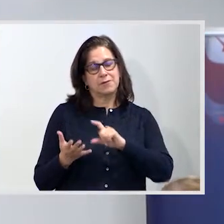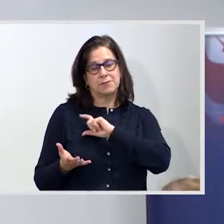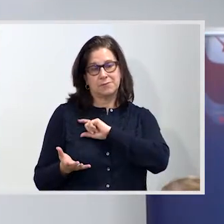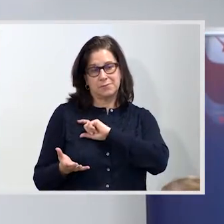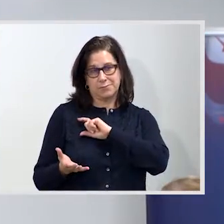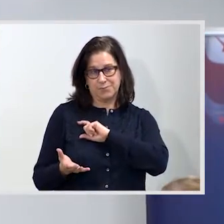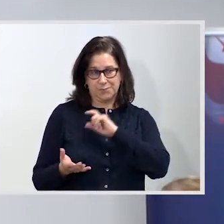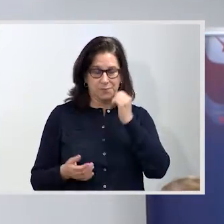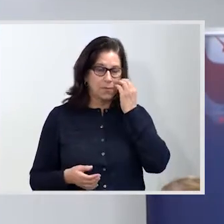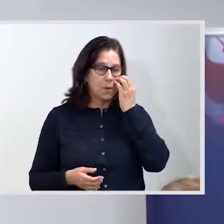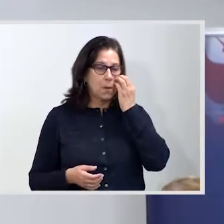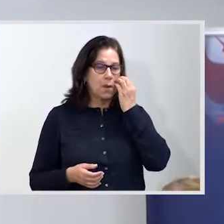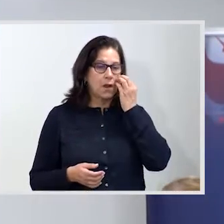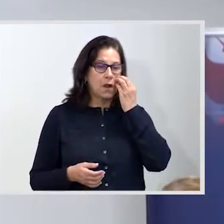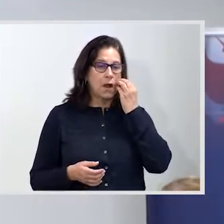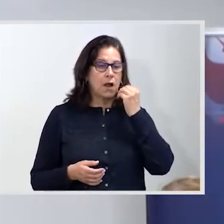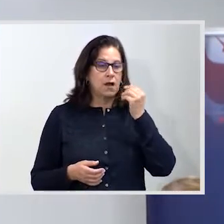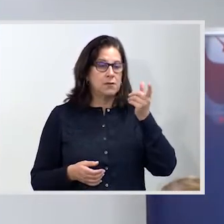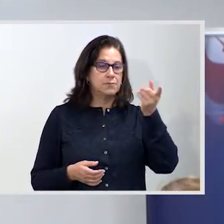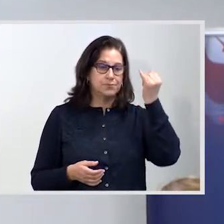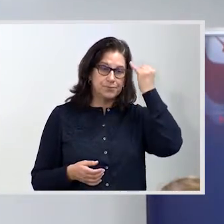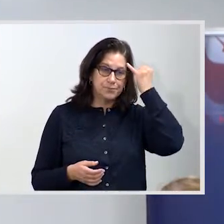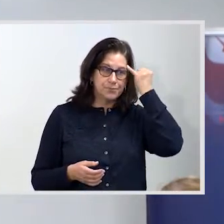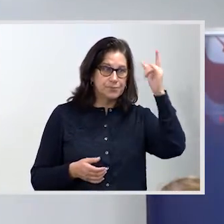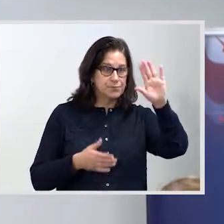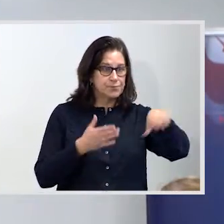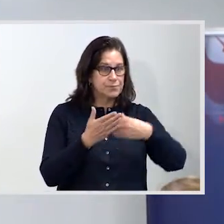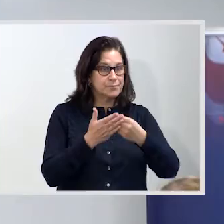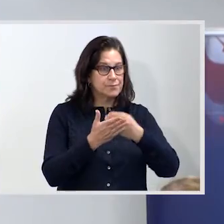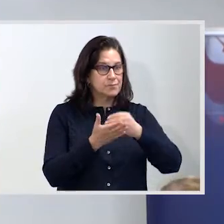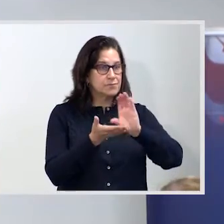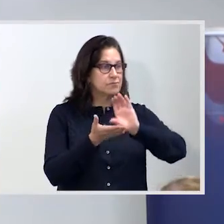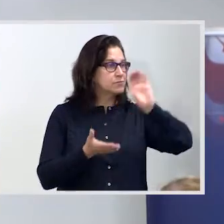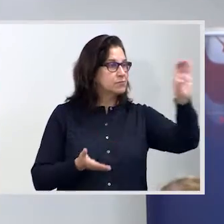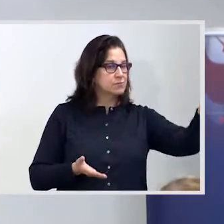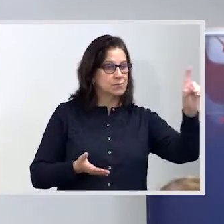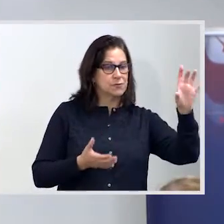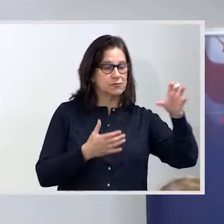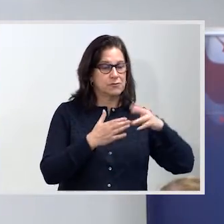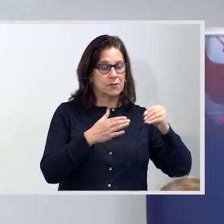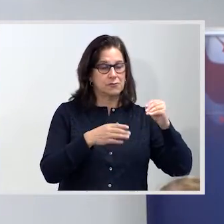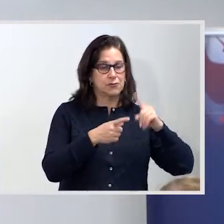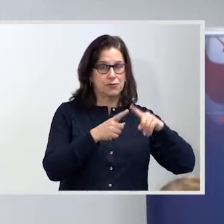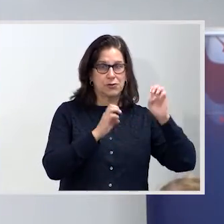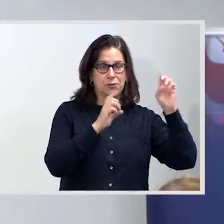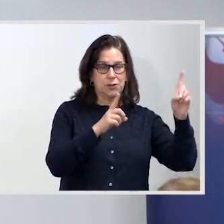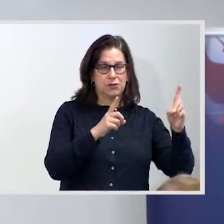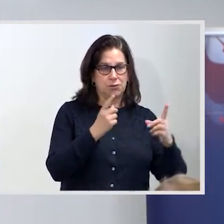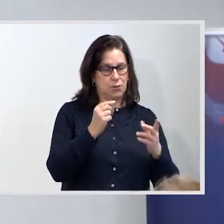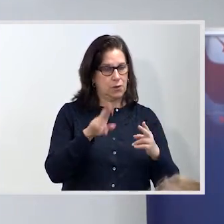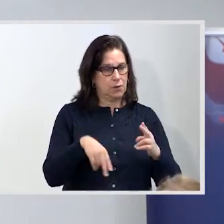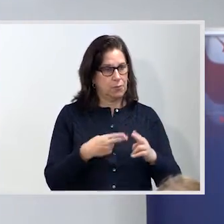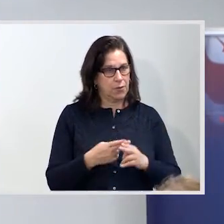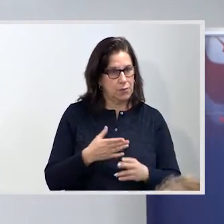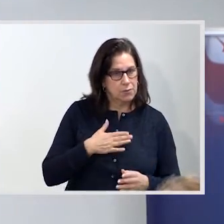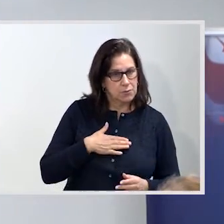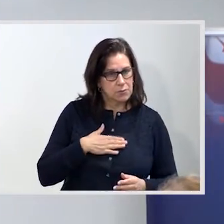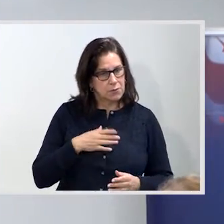YOU WERE TO SEE HOW WE BREAK UP THAT $100 OVER THE PAST MANY YEARS, THE PERCENTAGES CHANGE SOME.